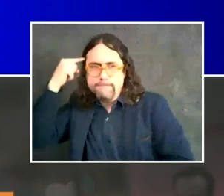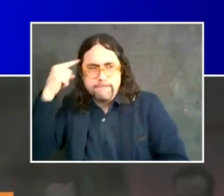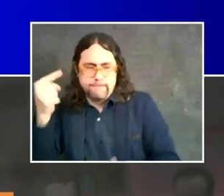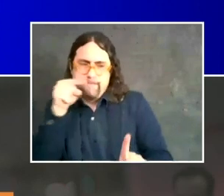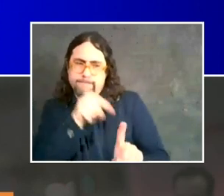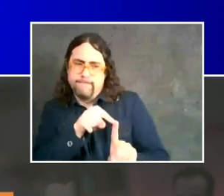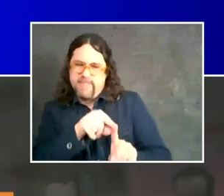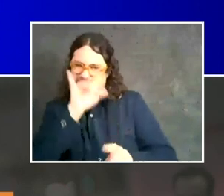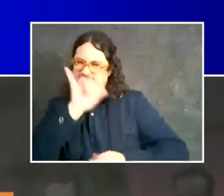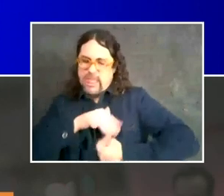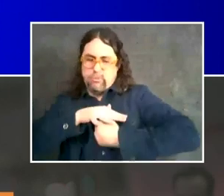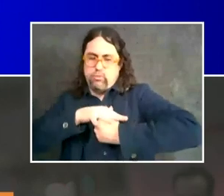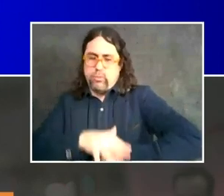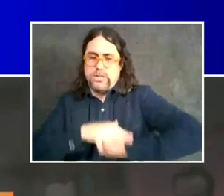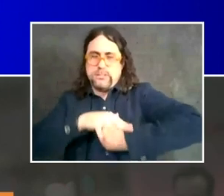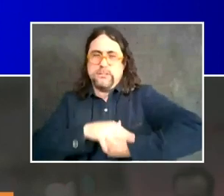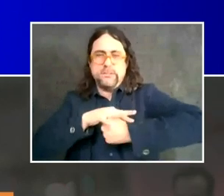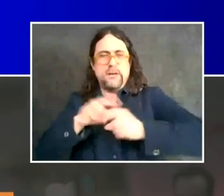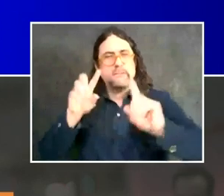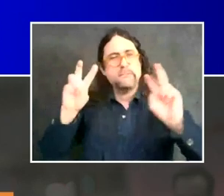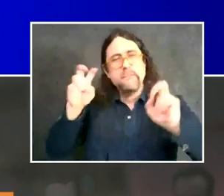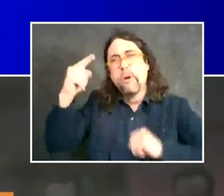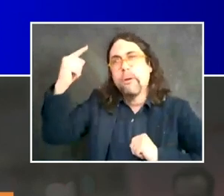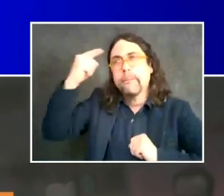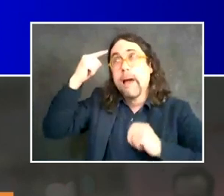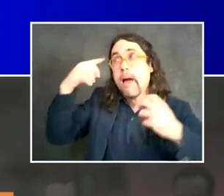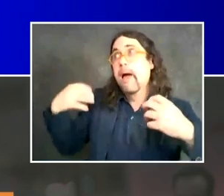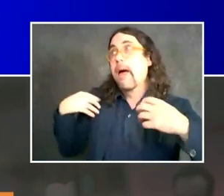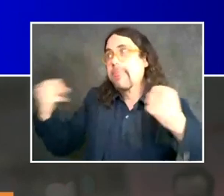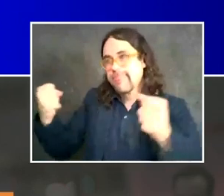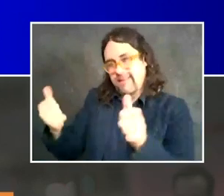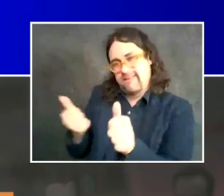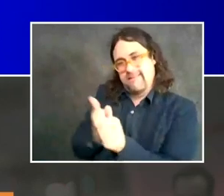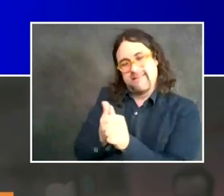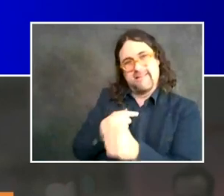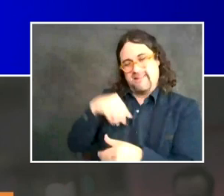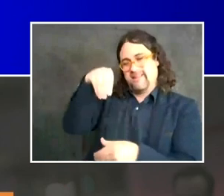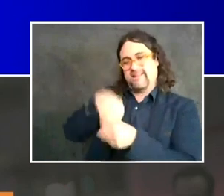UNDERSTOOD WHAT THEY NEED TO ADDRESS IT. THEY ARE GOING TO BE HELPING